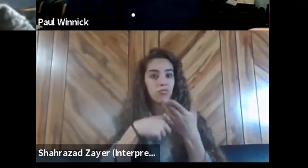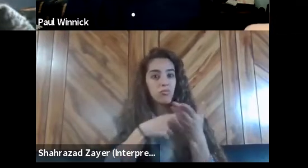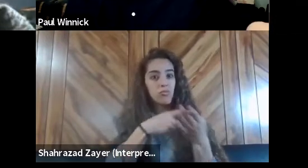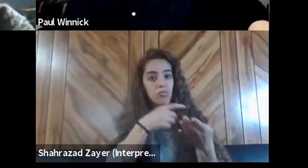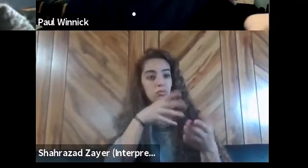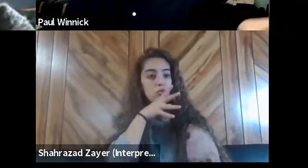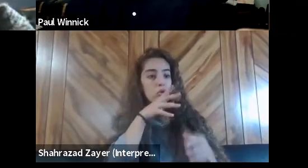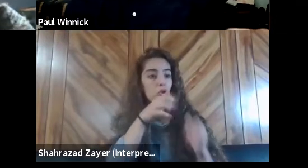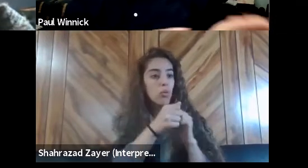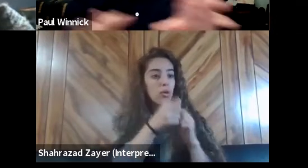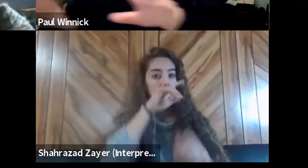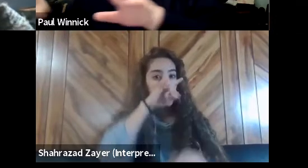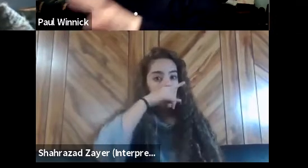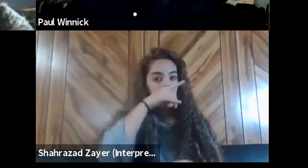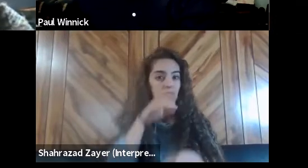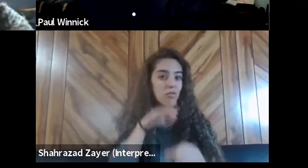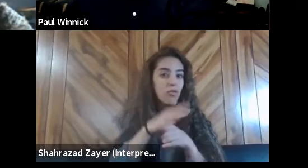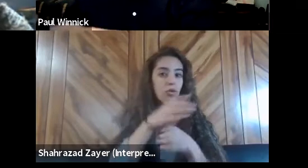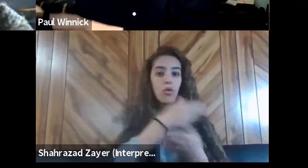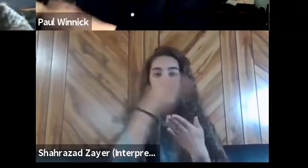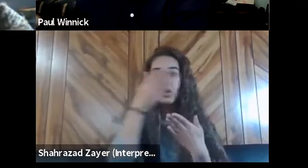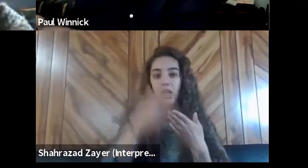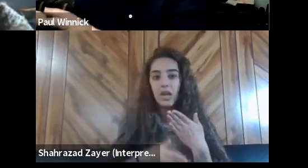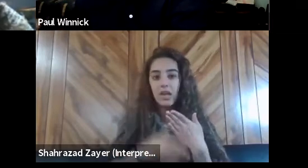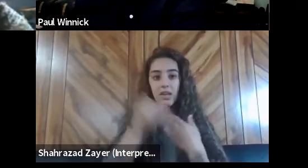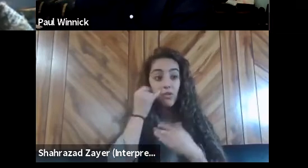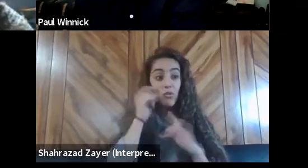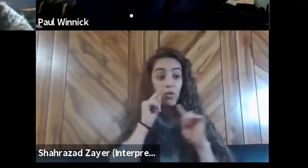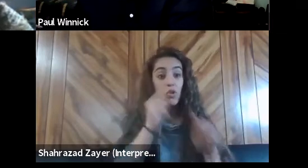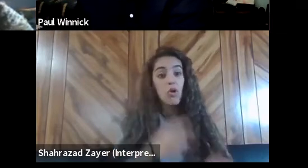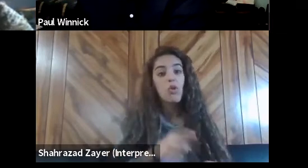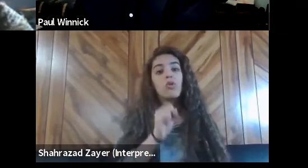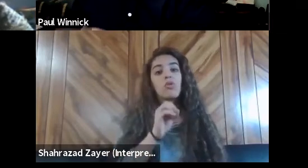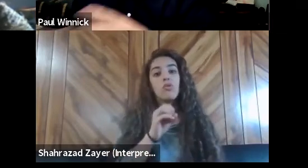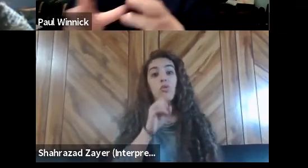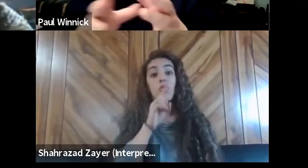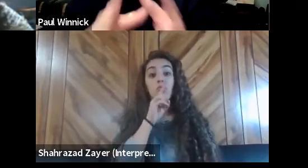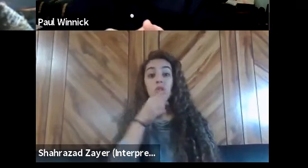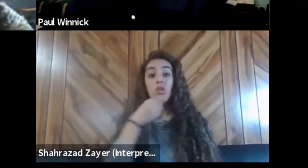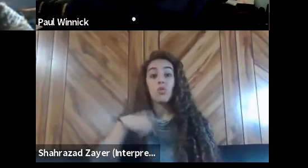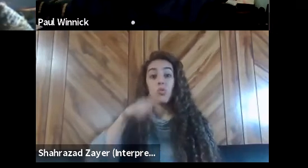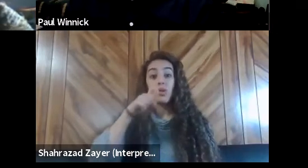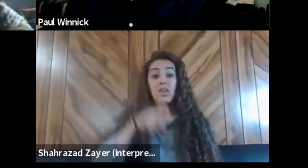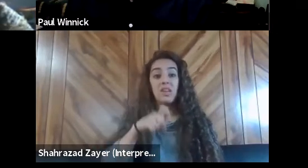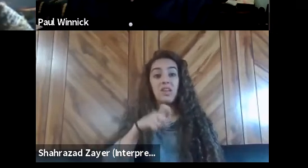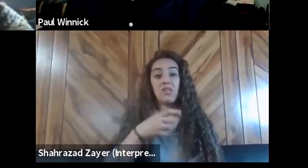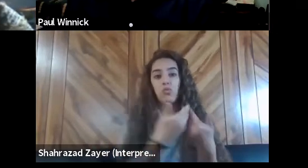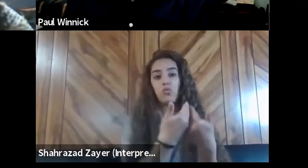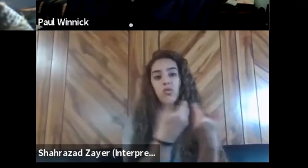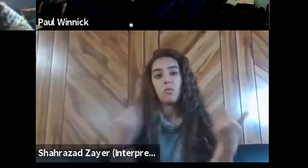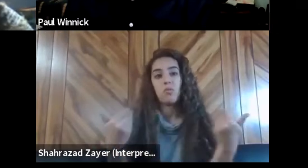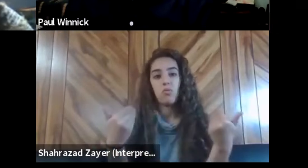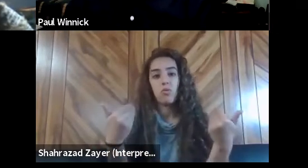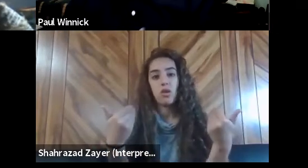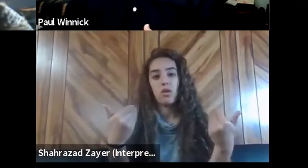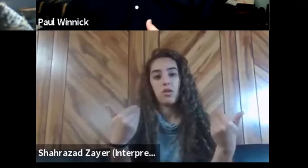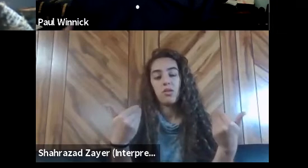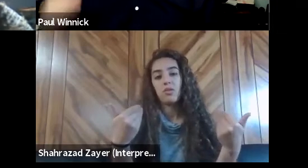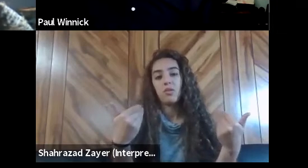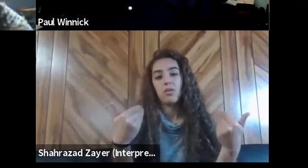of the other scouts. But our, our Scout, our young kids had to be with other leaders. And there was a reason for that it was to